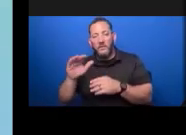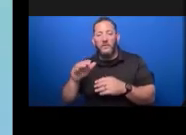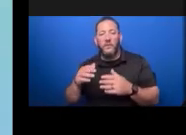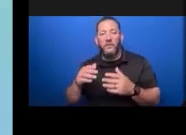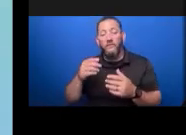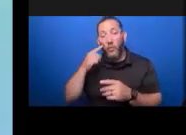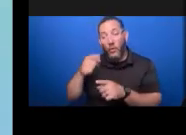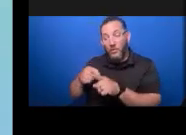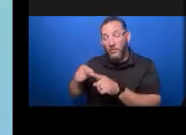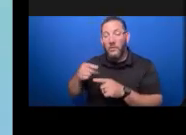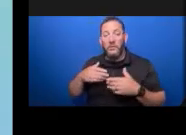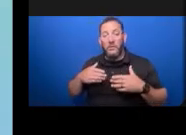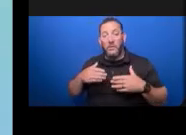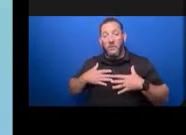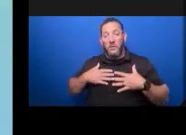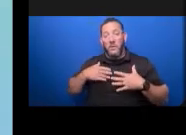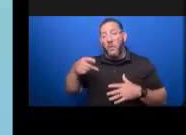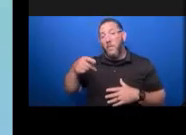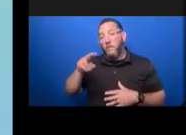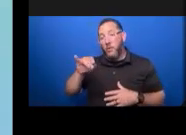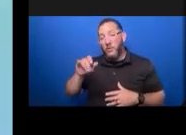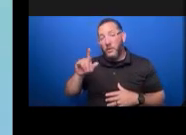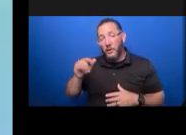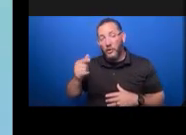neonatologist, the nurse practitioner to represent the